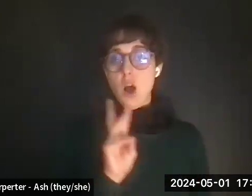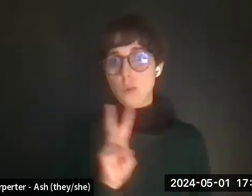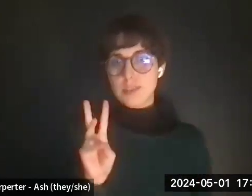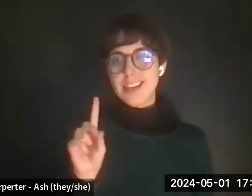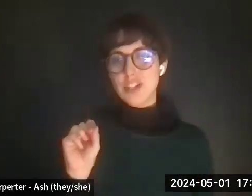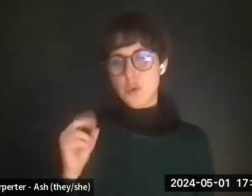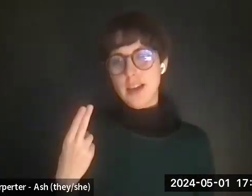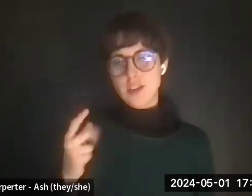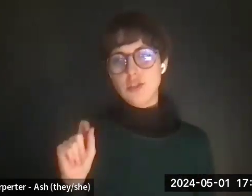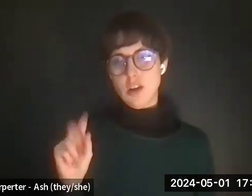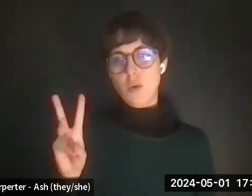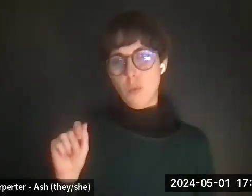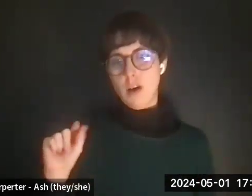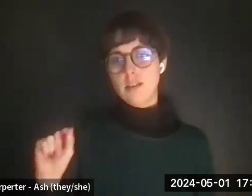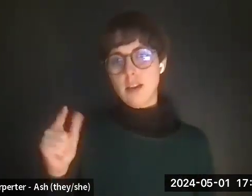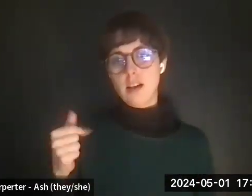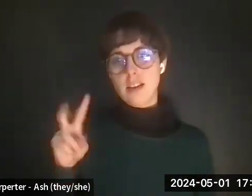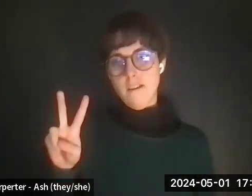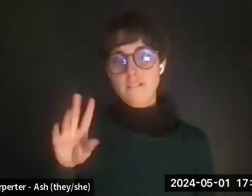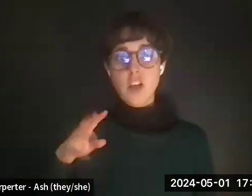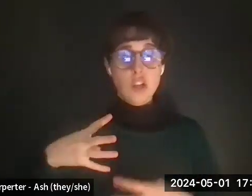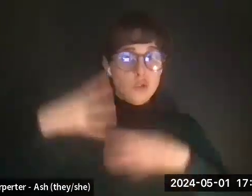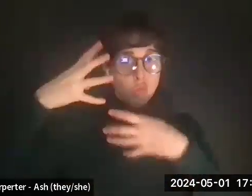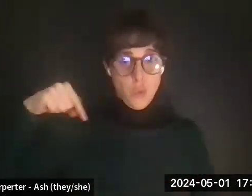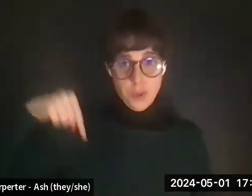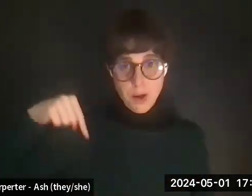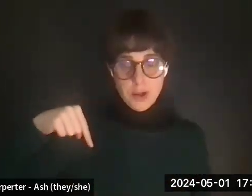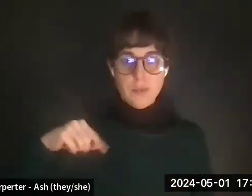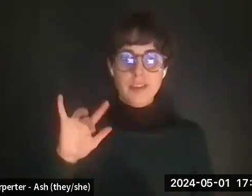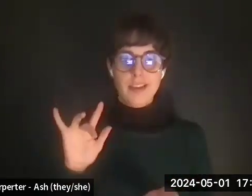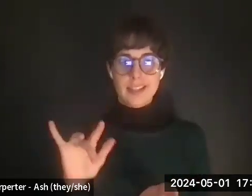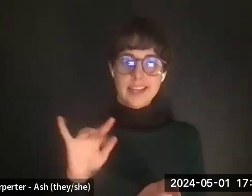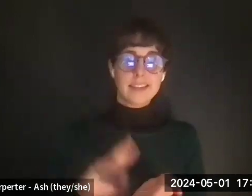Scroll to the bottom of the page and click on sign up for updates from DO H